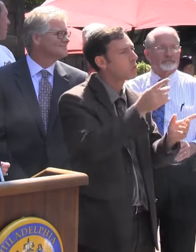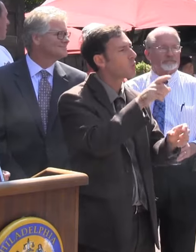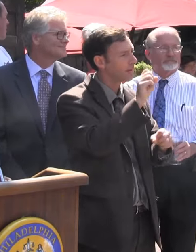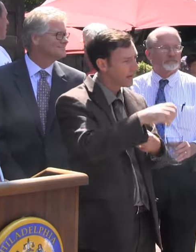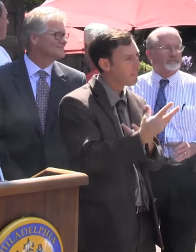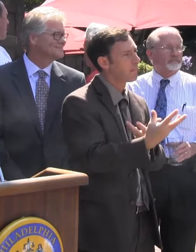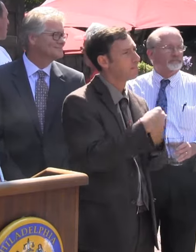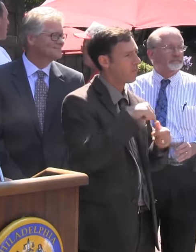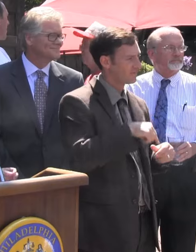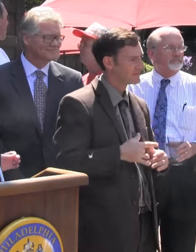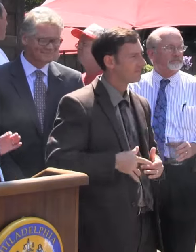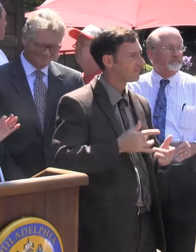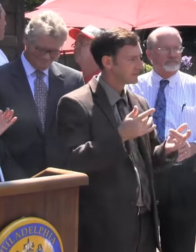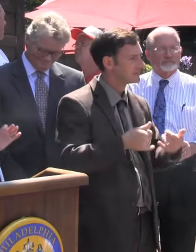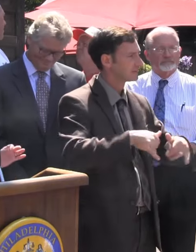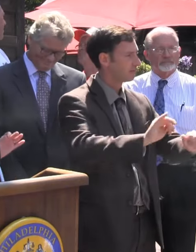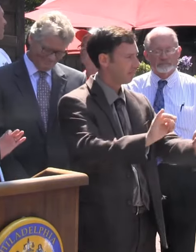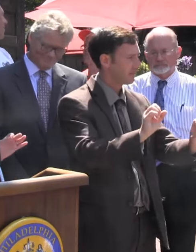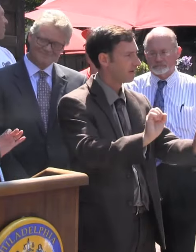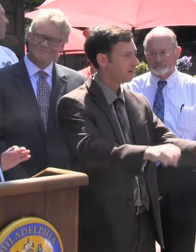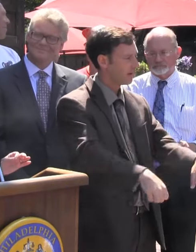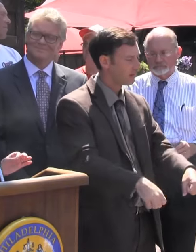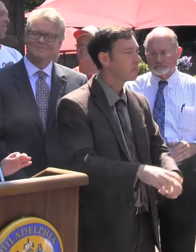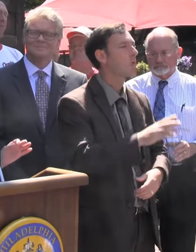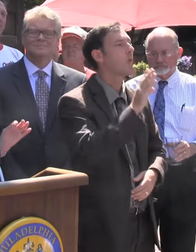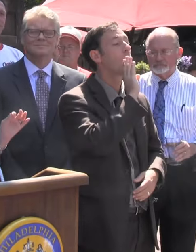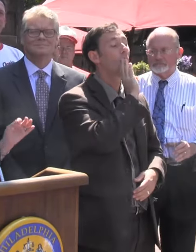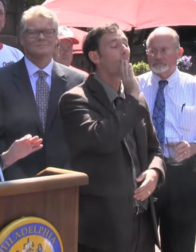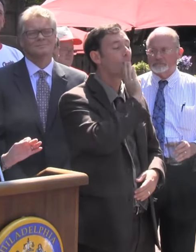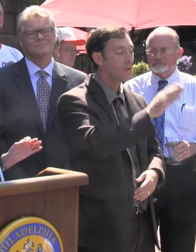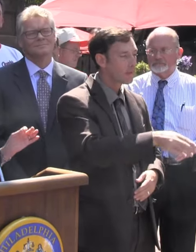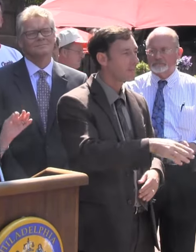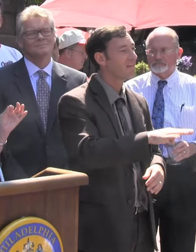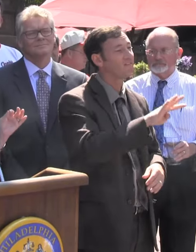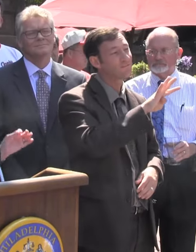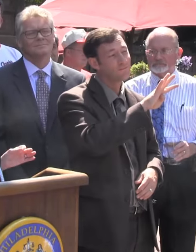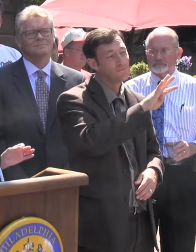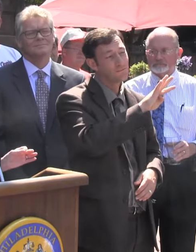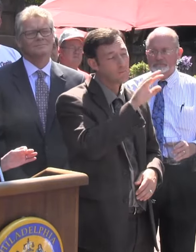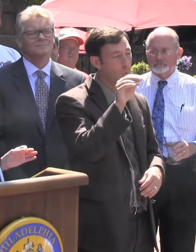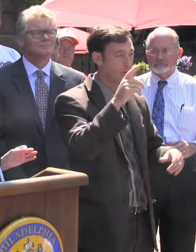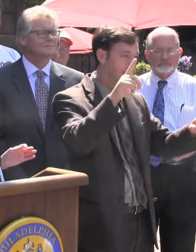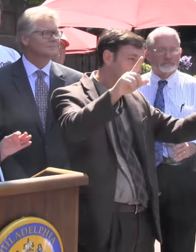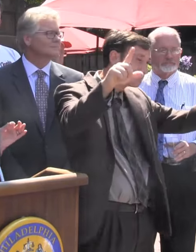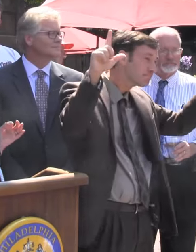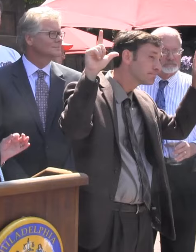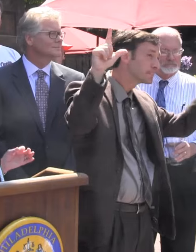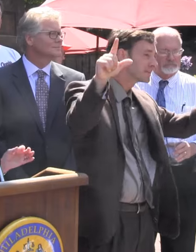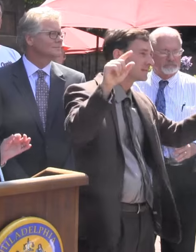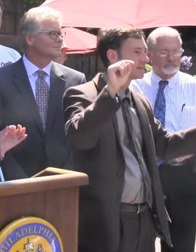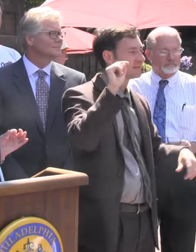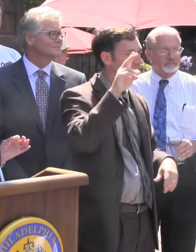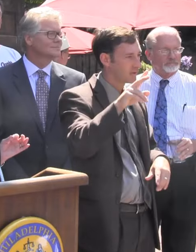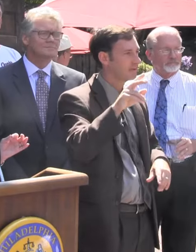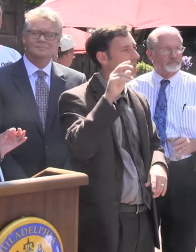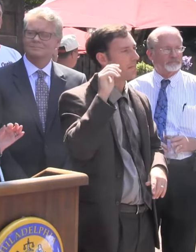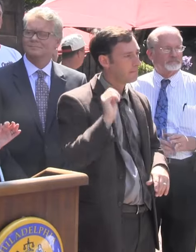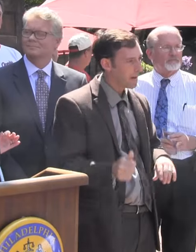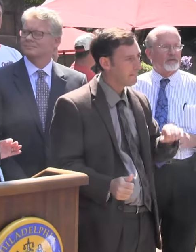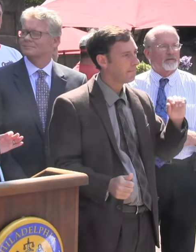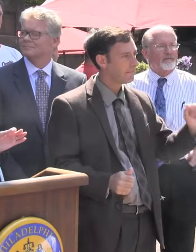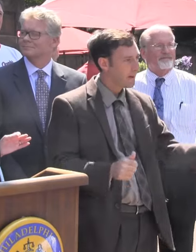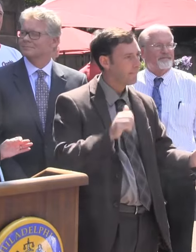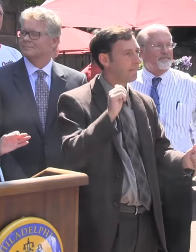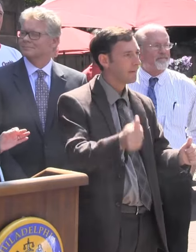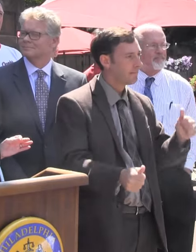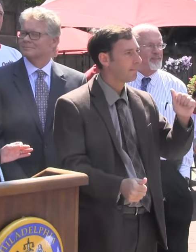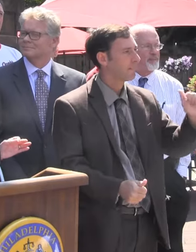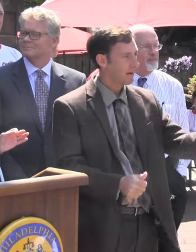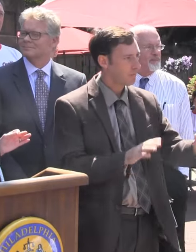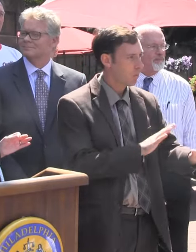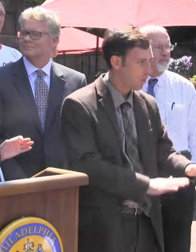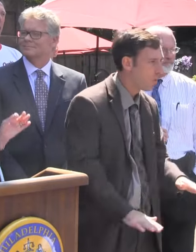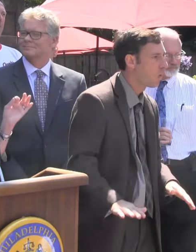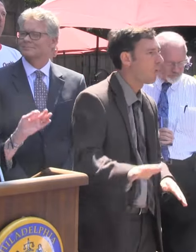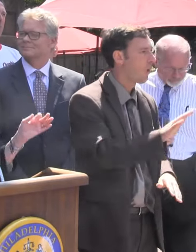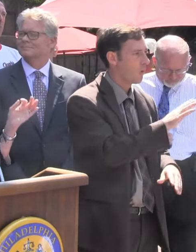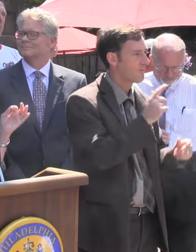this event. There will be 40 jumbotrons strategically placed across the Francis Festival grounds.